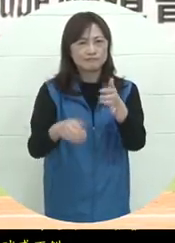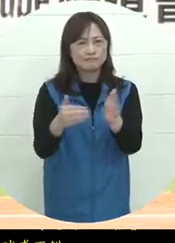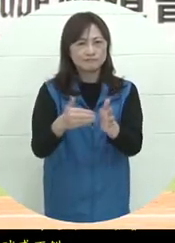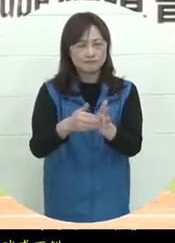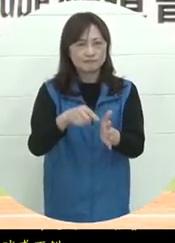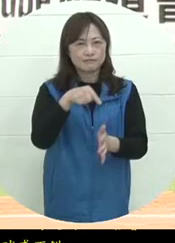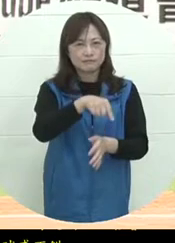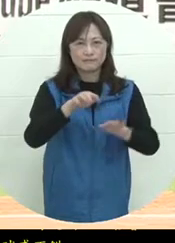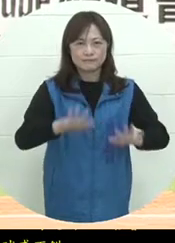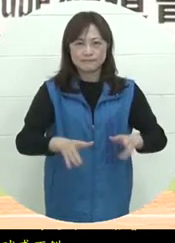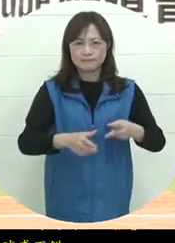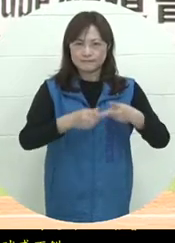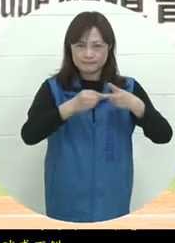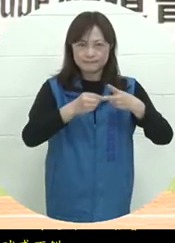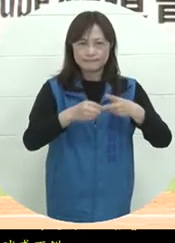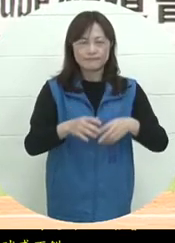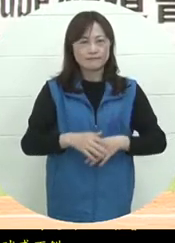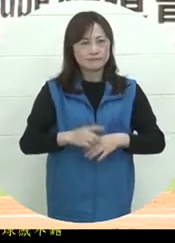I still have good control ability.